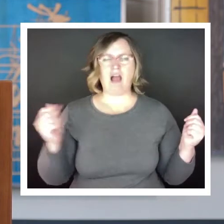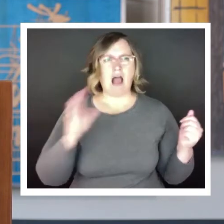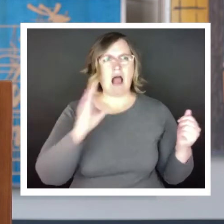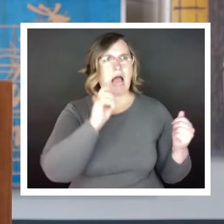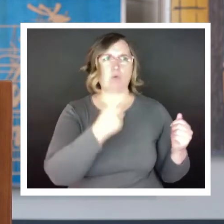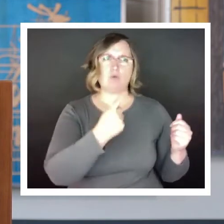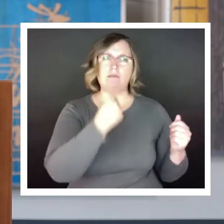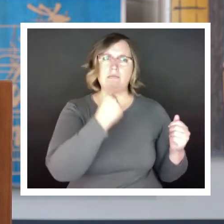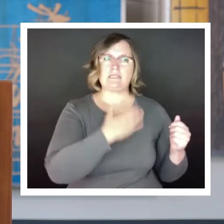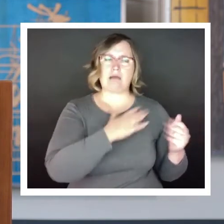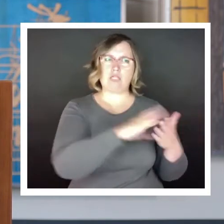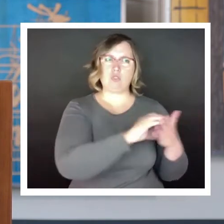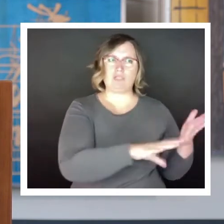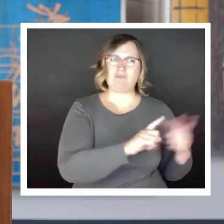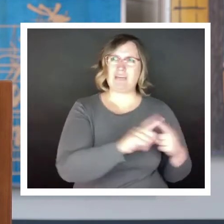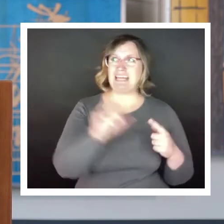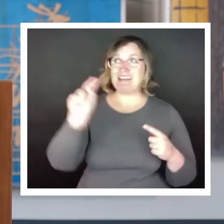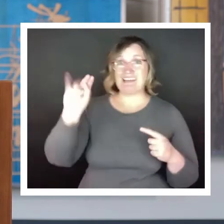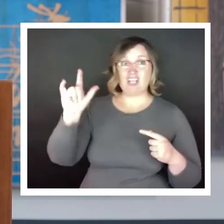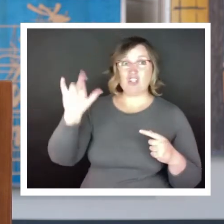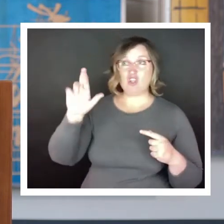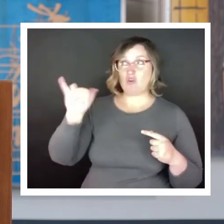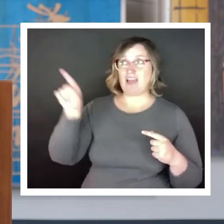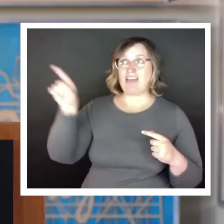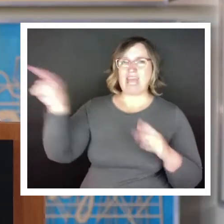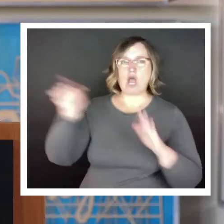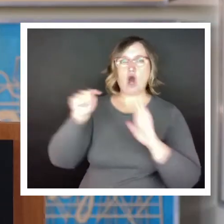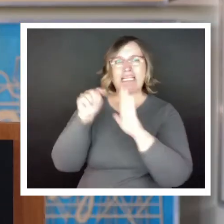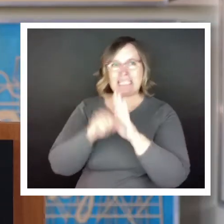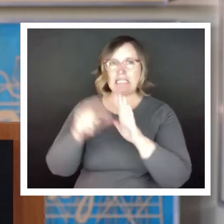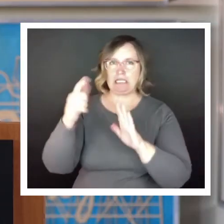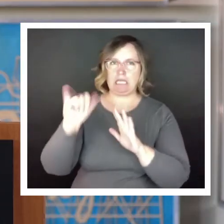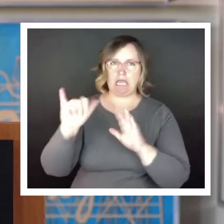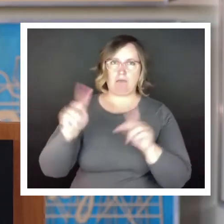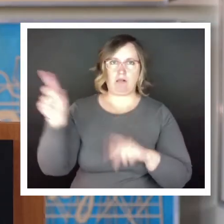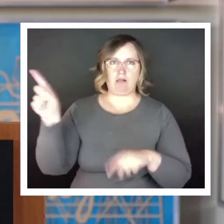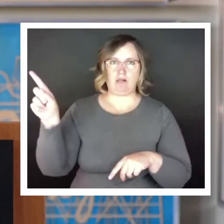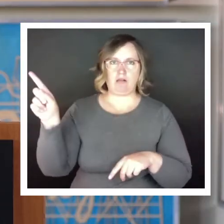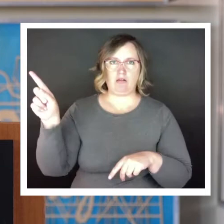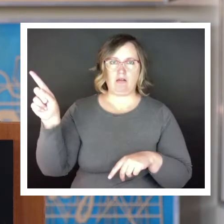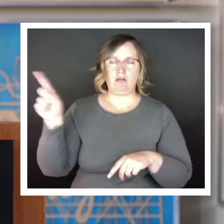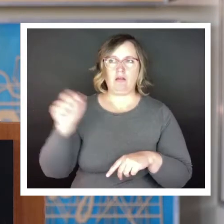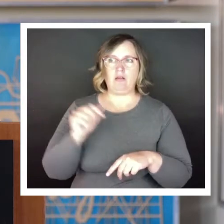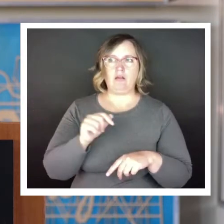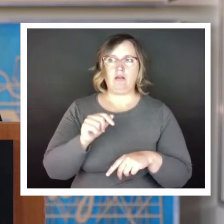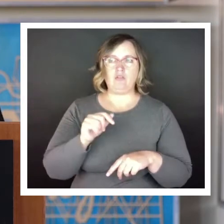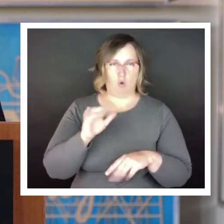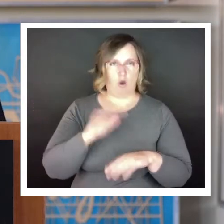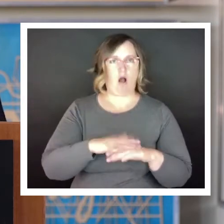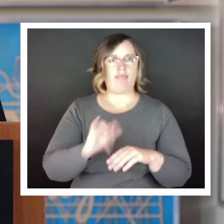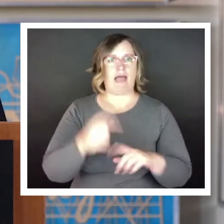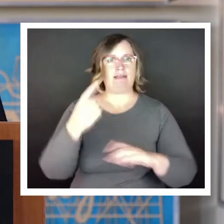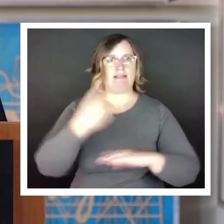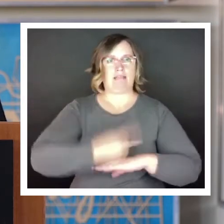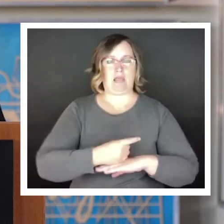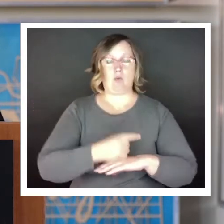But in Nigeria, they are executing gay people. And suddenly on that day, when LGBT people in Nigeria